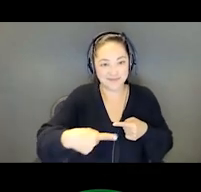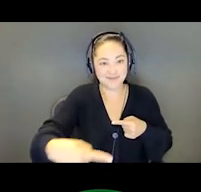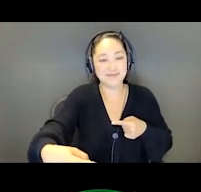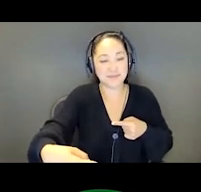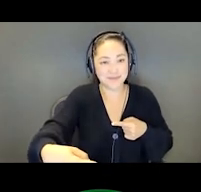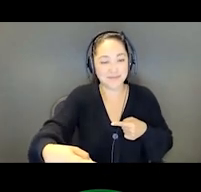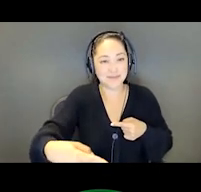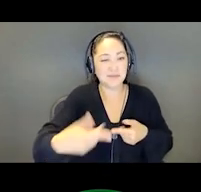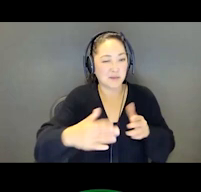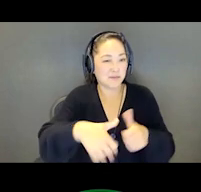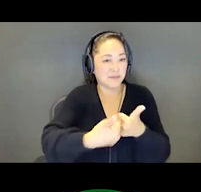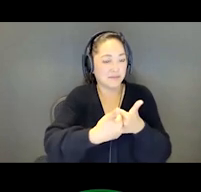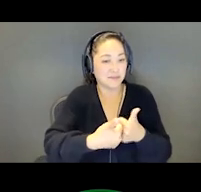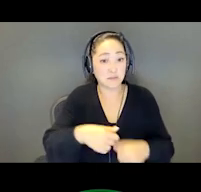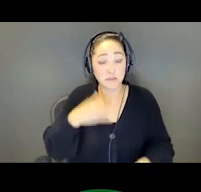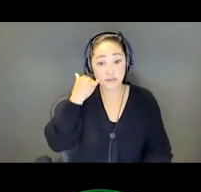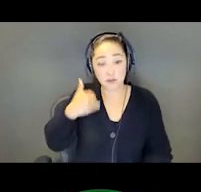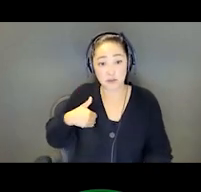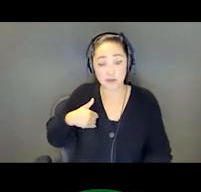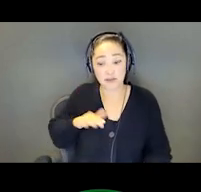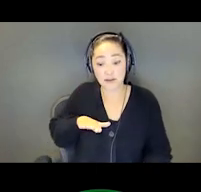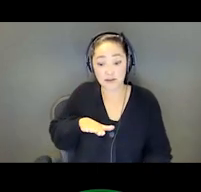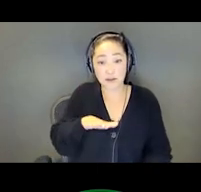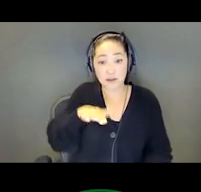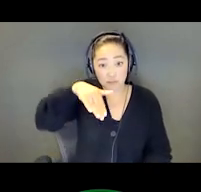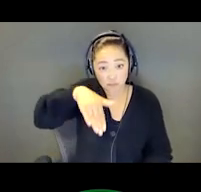Let's say you have a ramp that you have to go to because sometimes we have lumped long-term